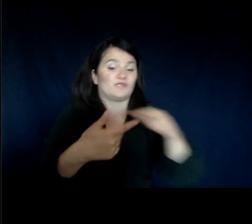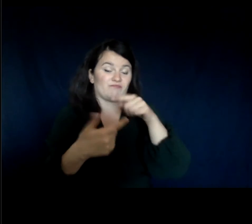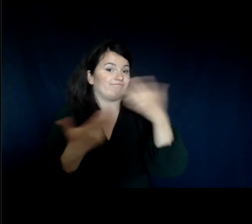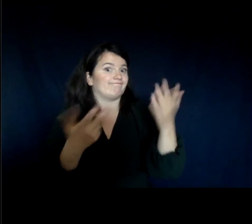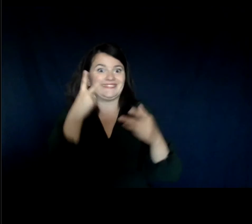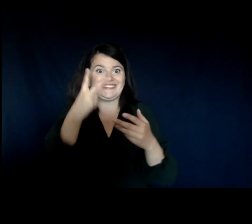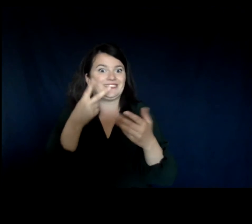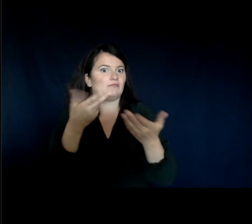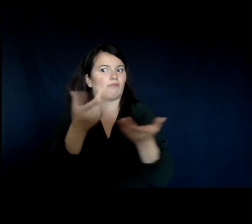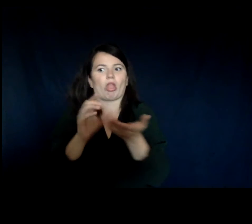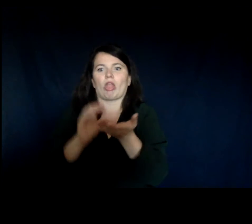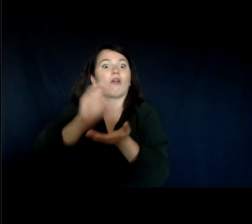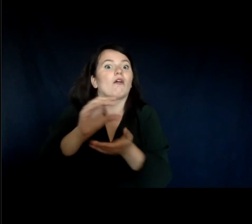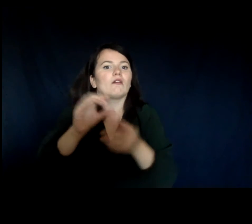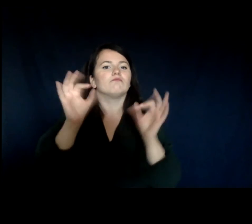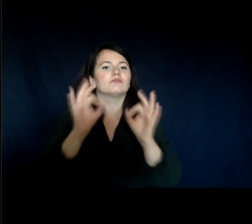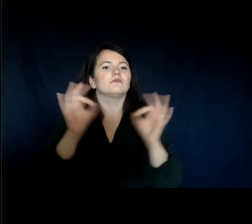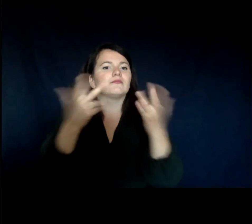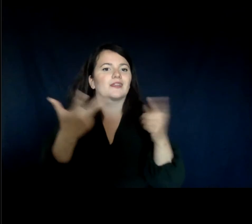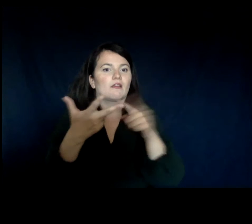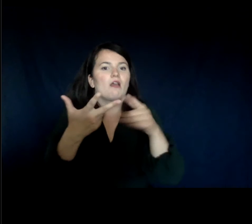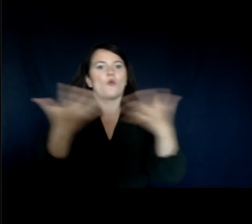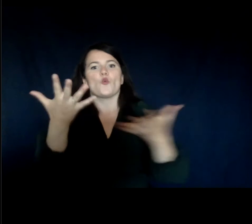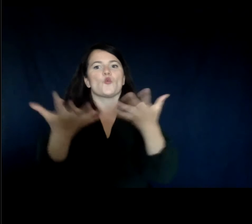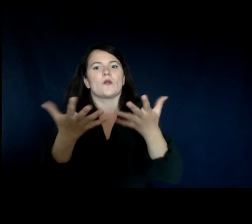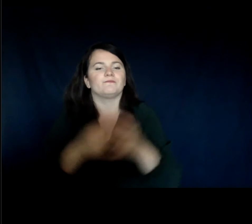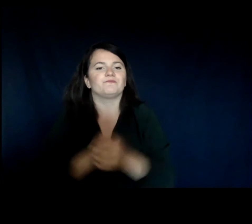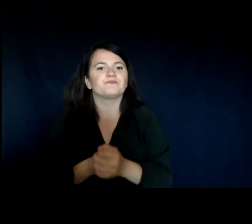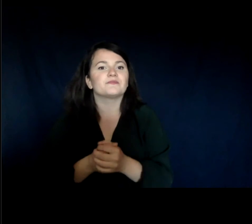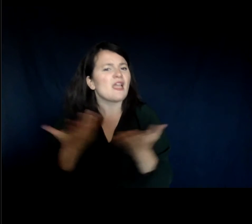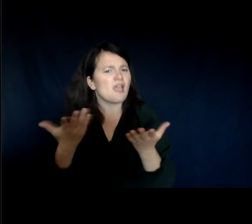with the best possible intention but I must in a way echo